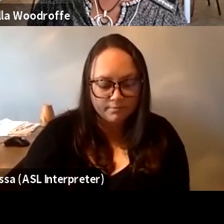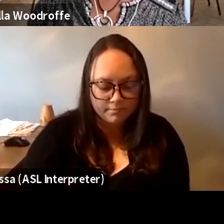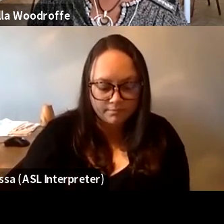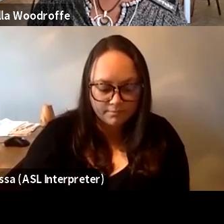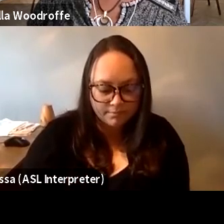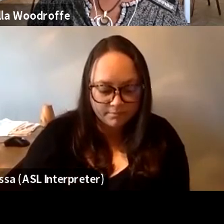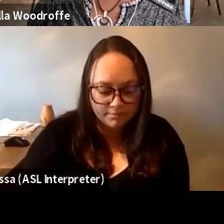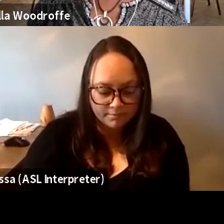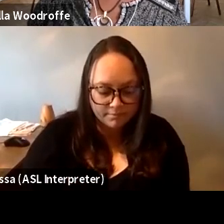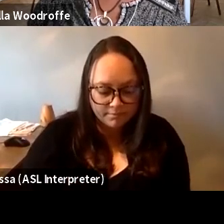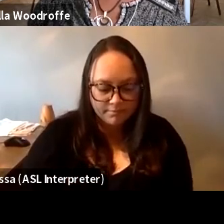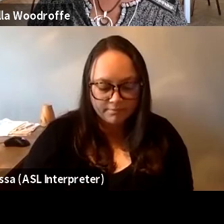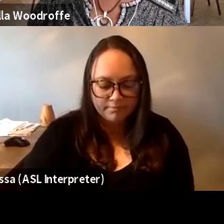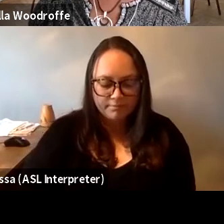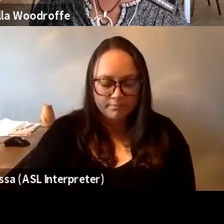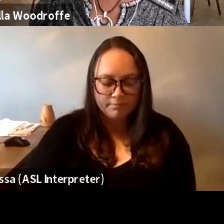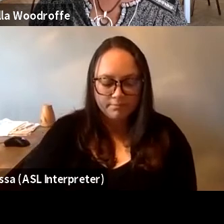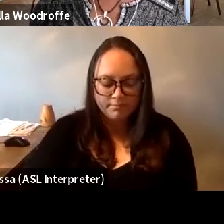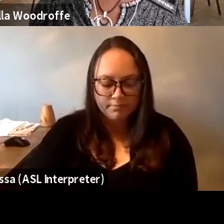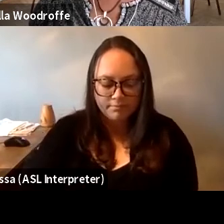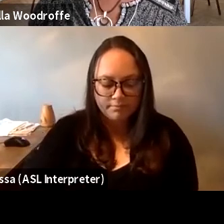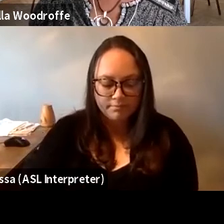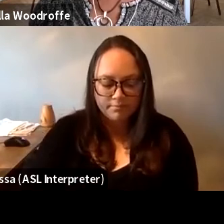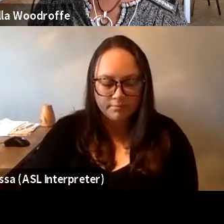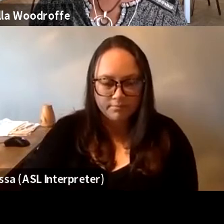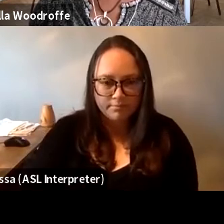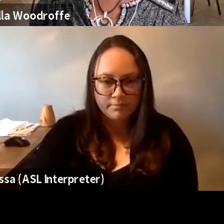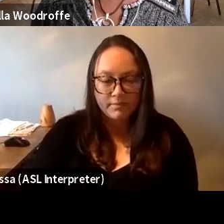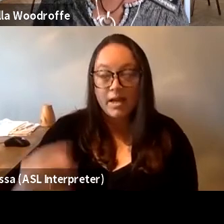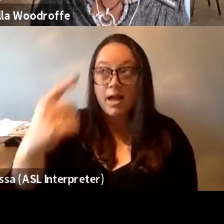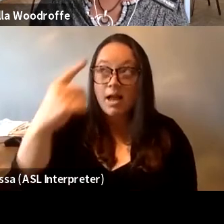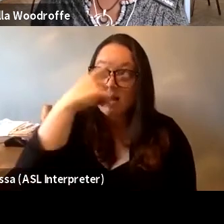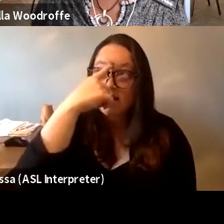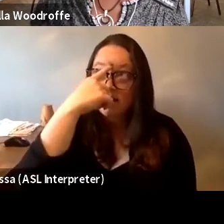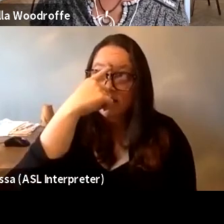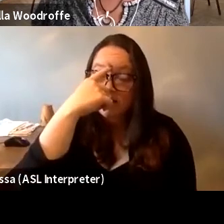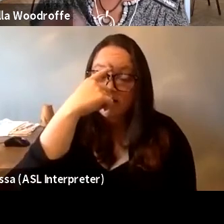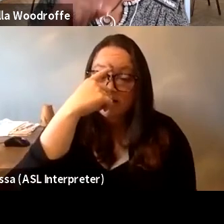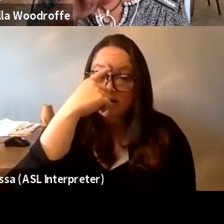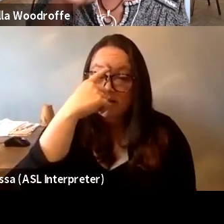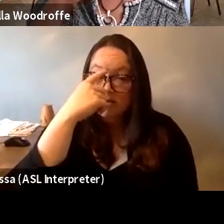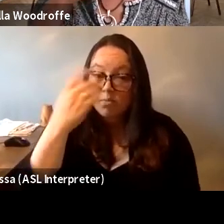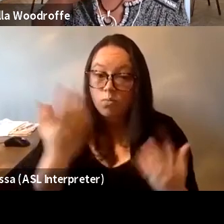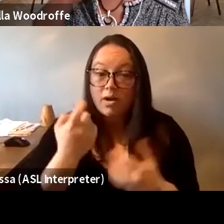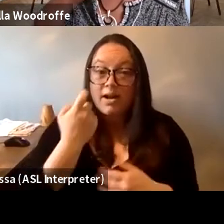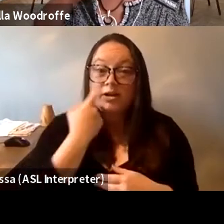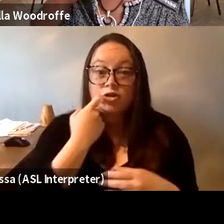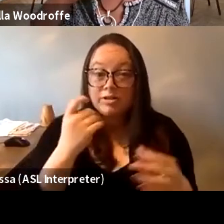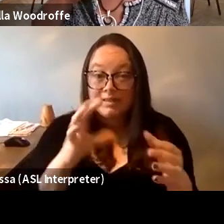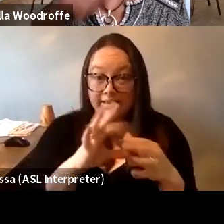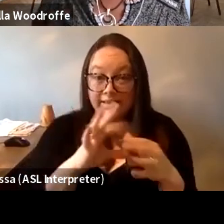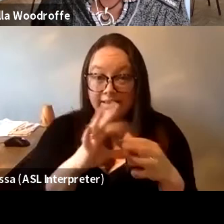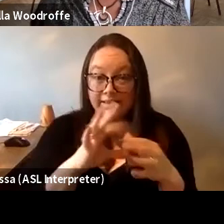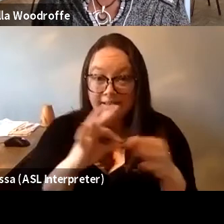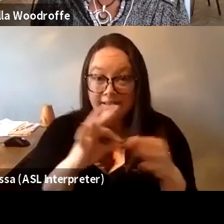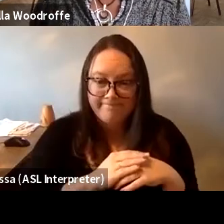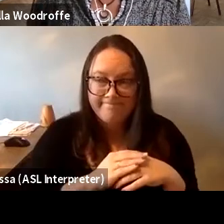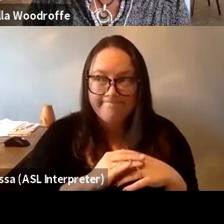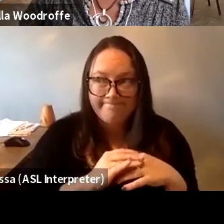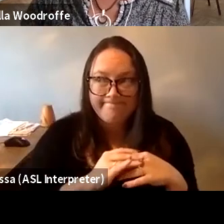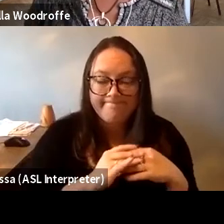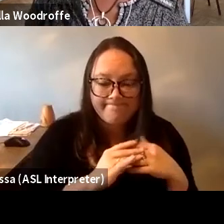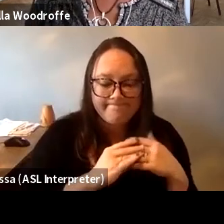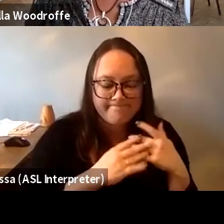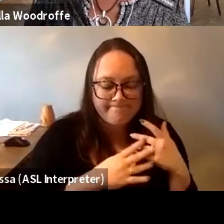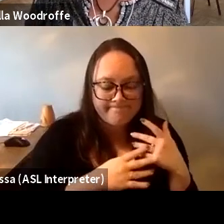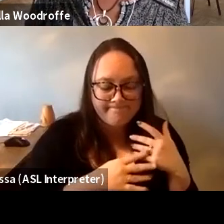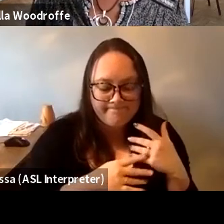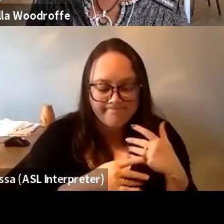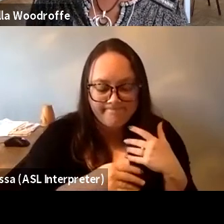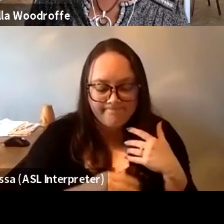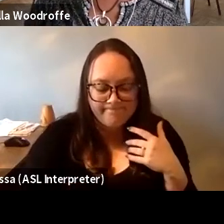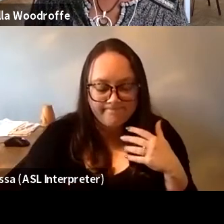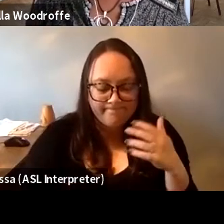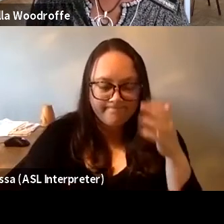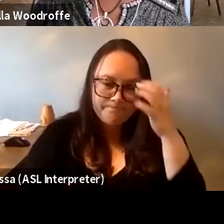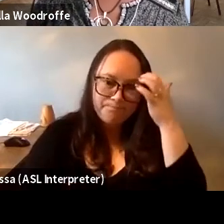I think what I just said that, that we need to open